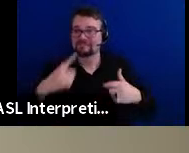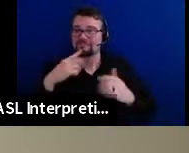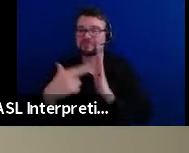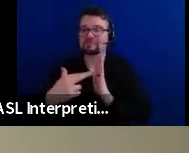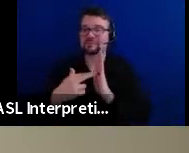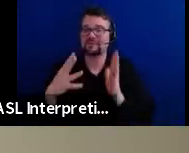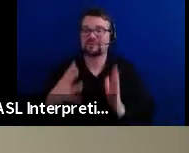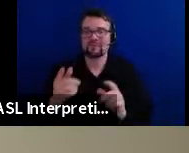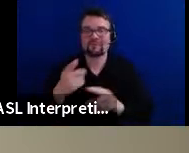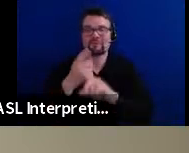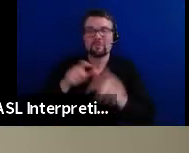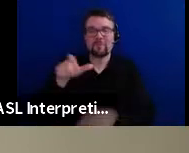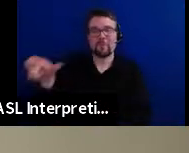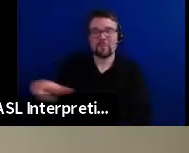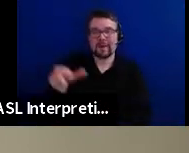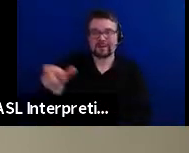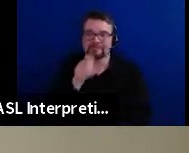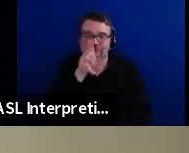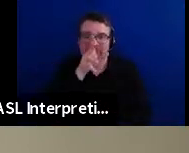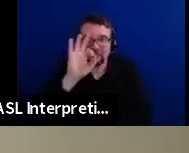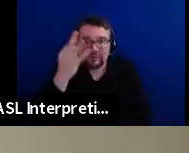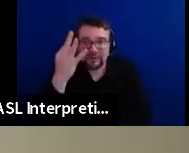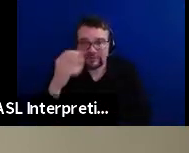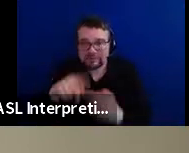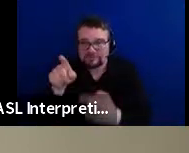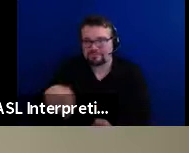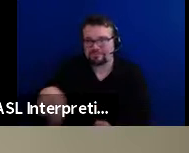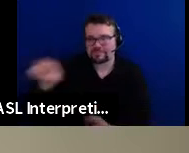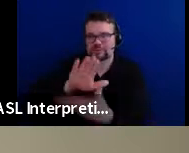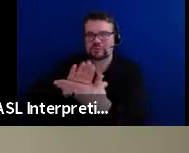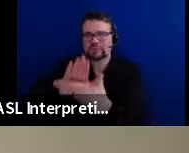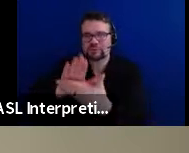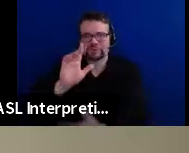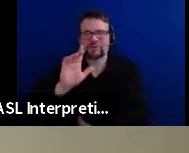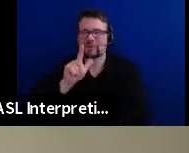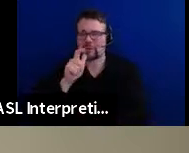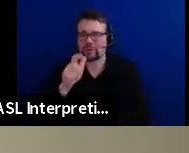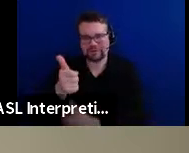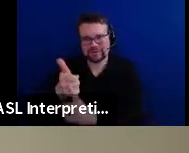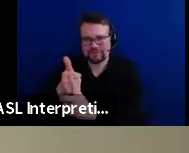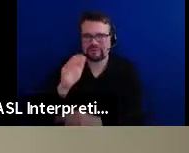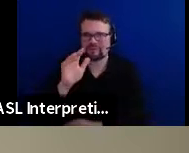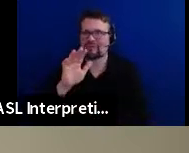SPEAK FRENCH TO FRENCH IMMERSION SCHOOLS IN BC OR ALBERTA.